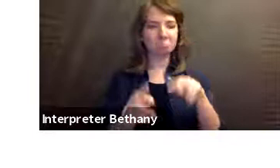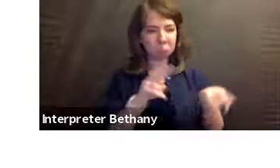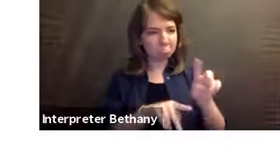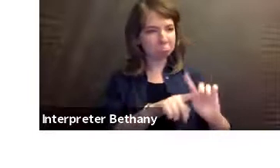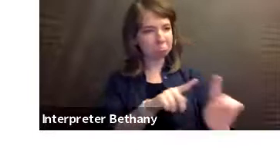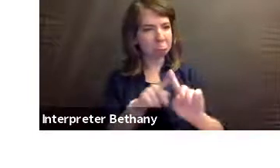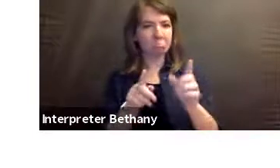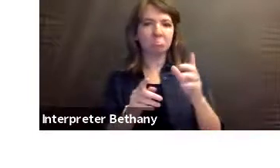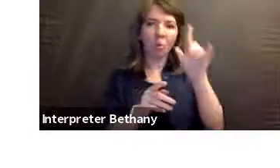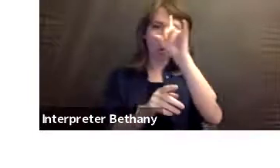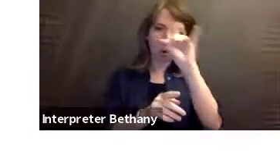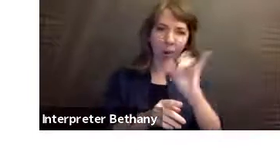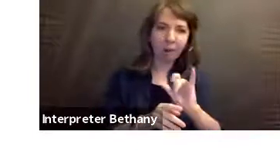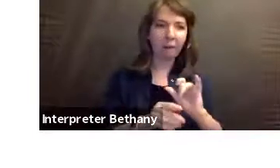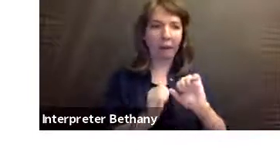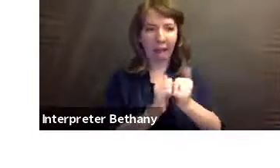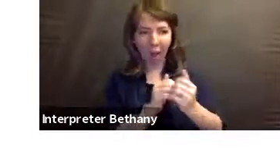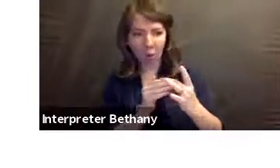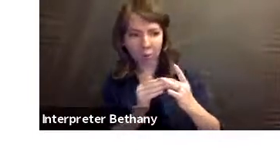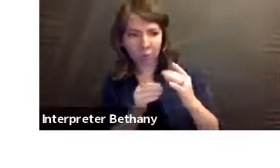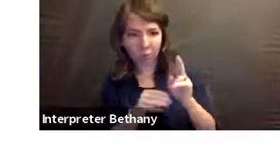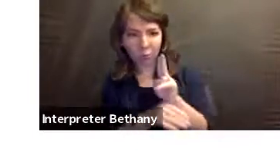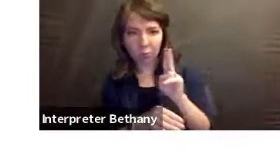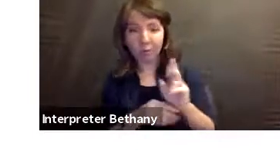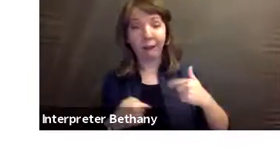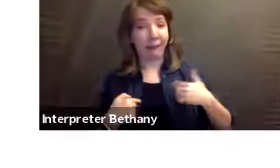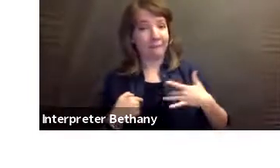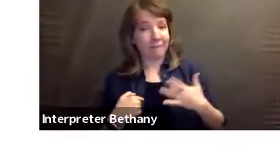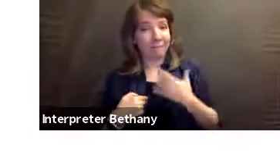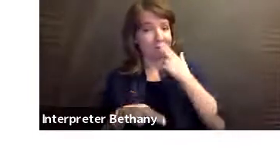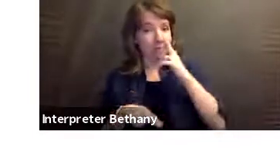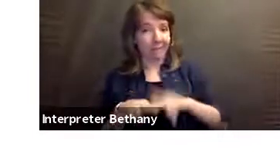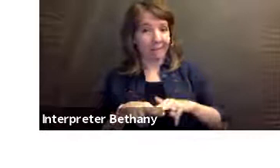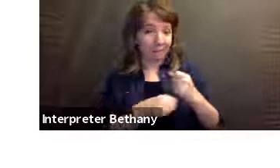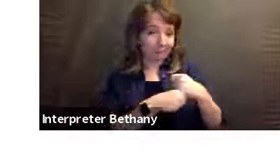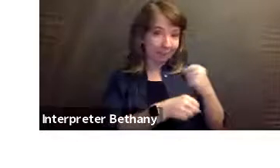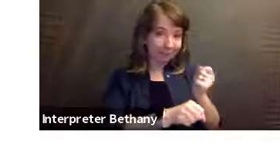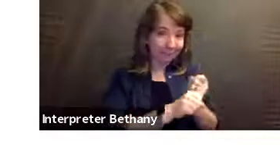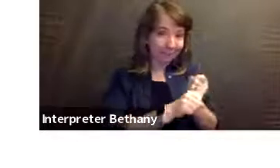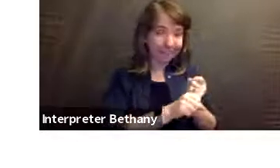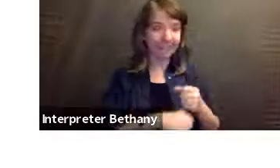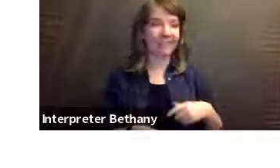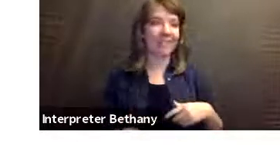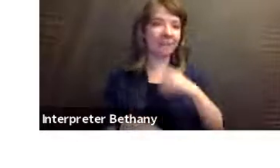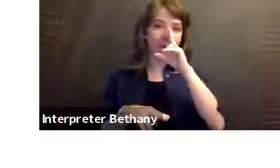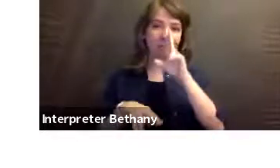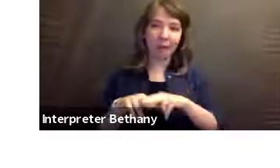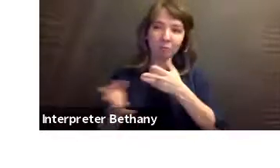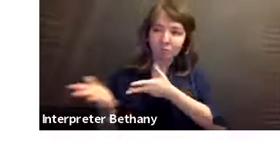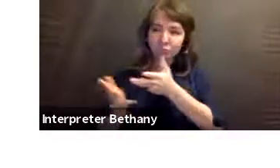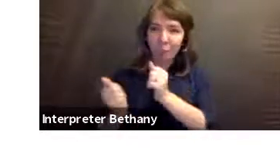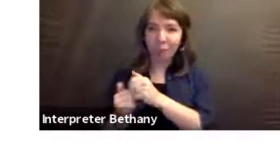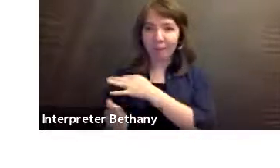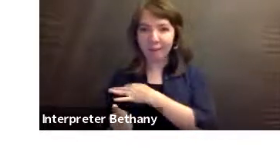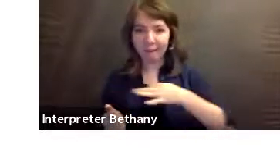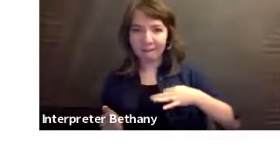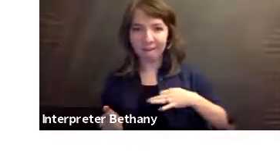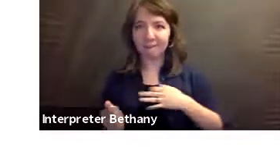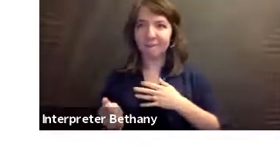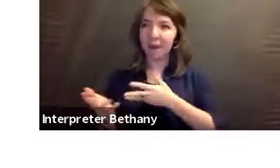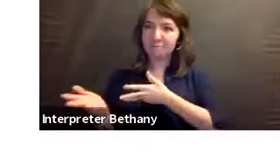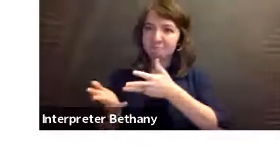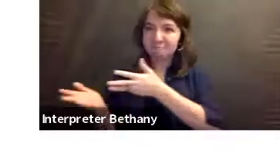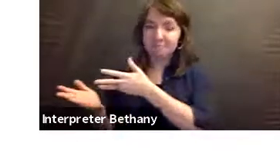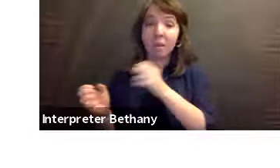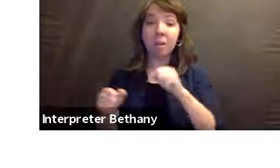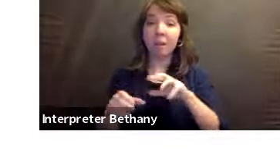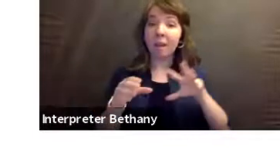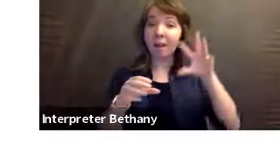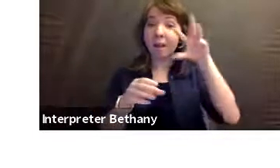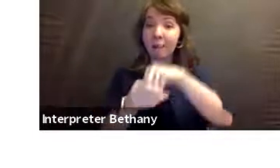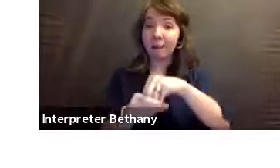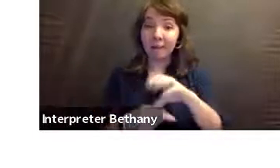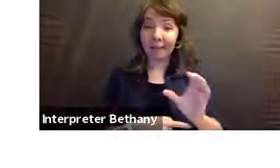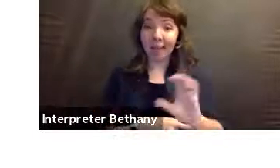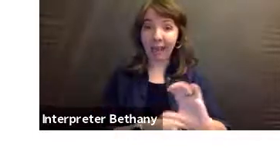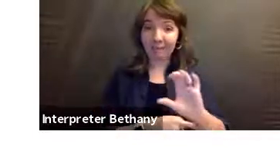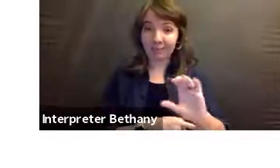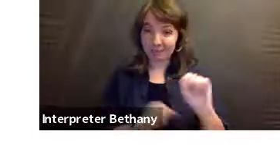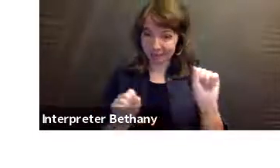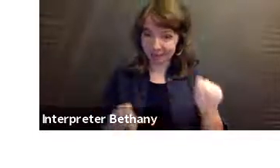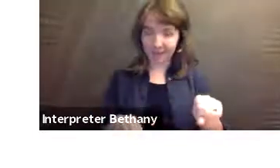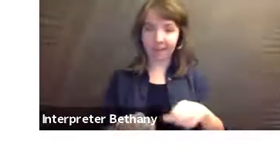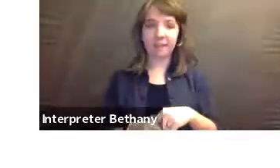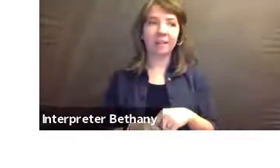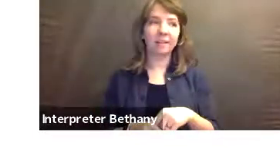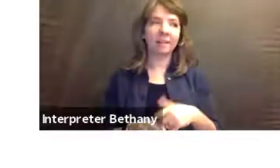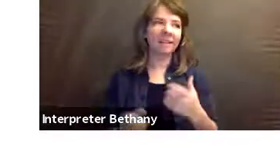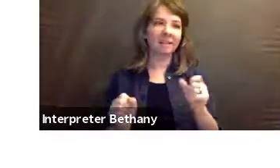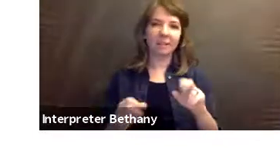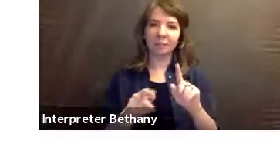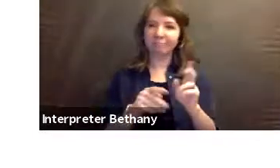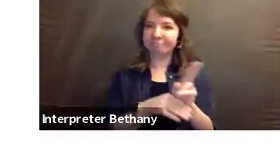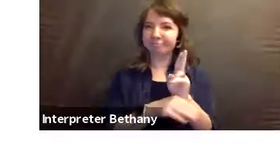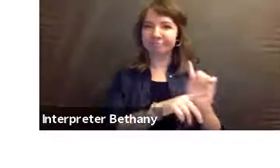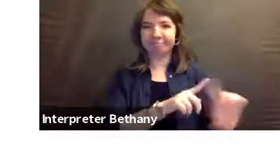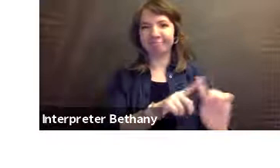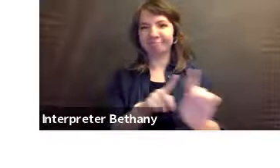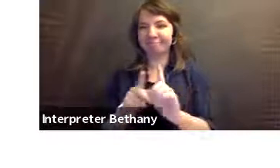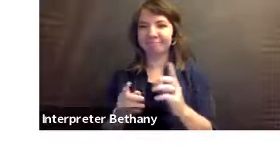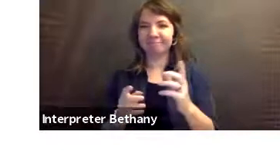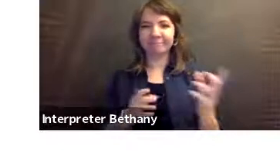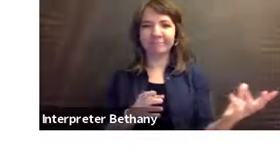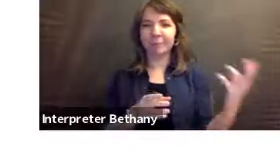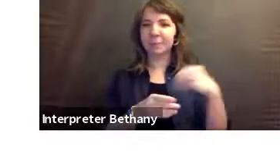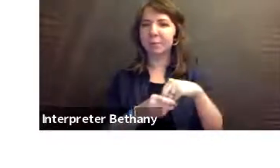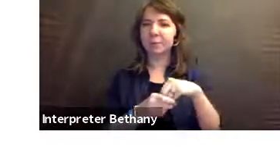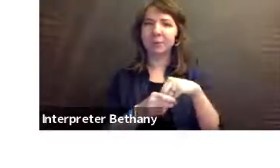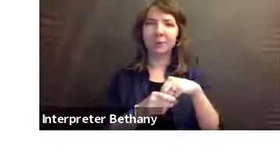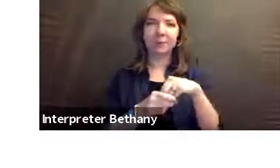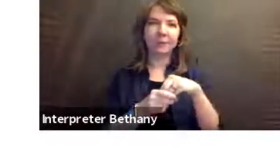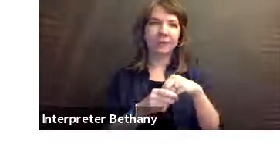Linda Kobashigawa: I think there are a lot of fun to create for the librarians and it's it's fun to work with faculty to create these guides. They can be embedded into Canvas and like I mentioned, they can be used for all sorts of purposes, we can include all sorts of content in the